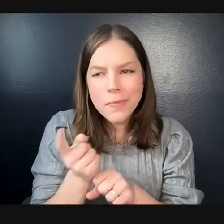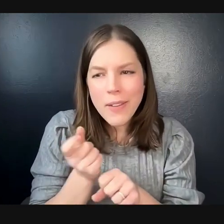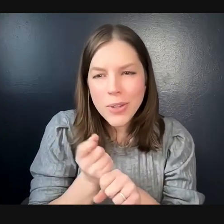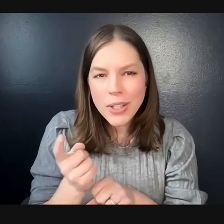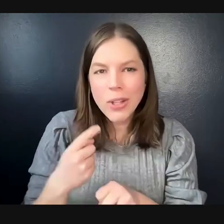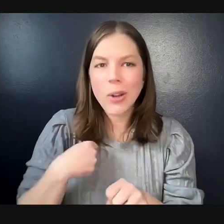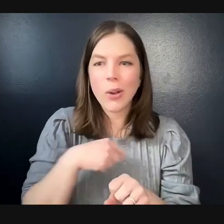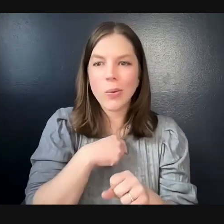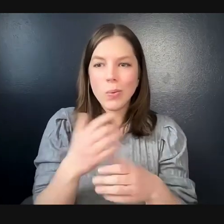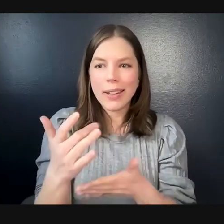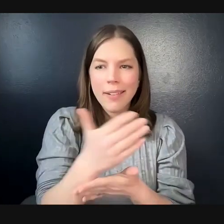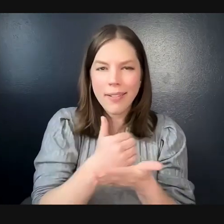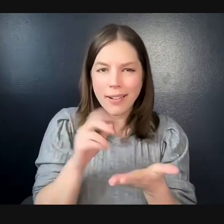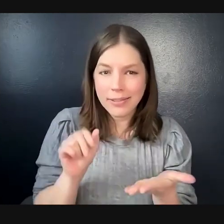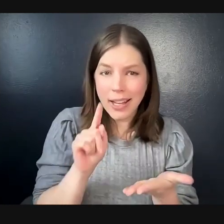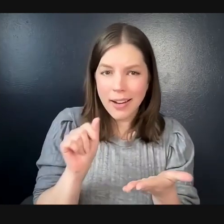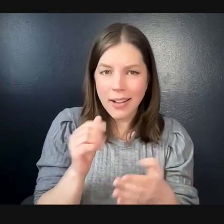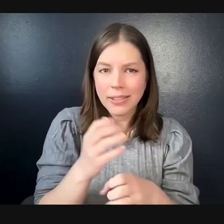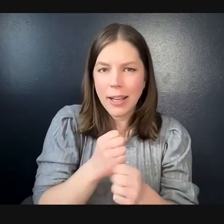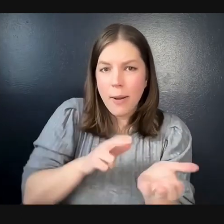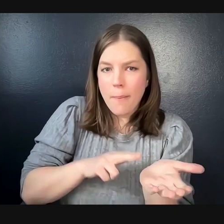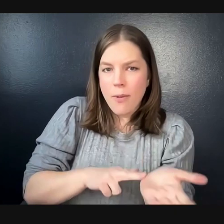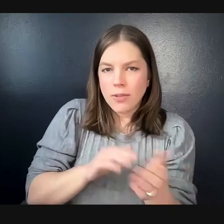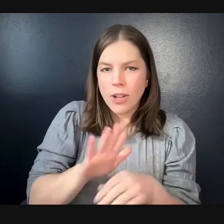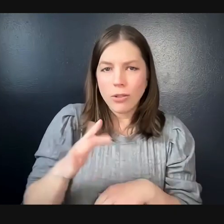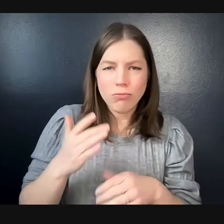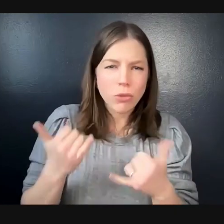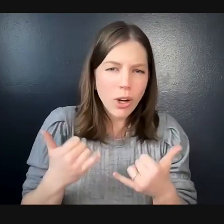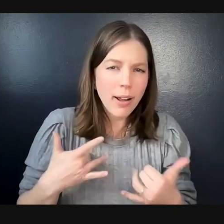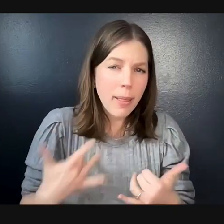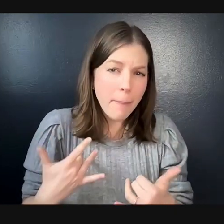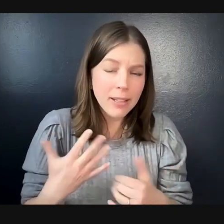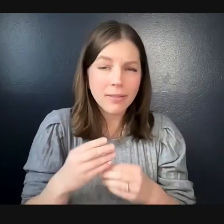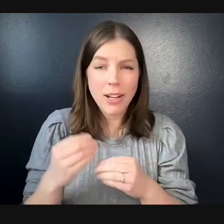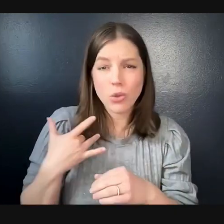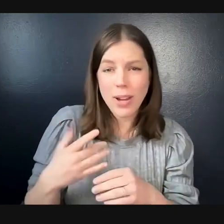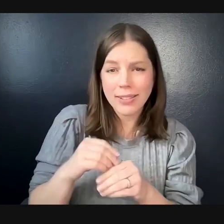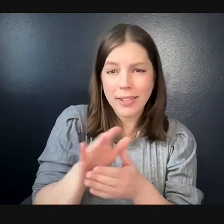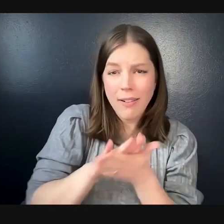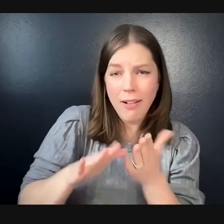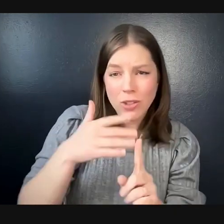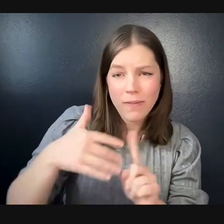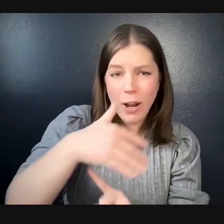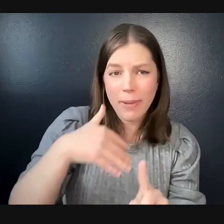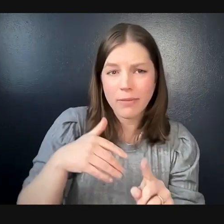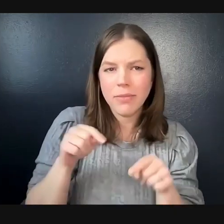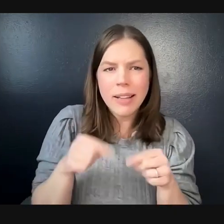Every year, we collect data to get a pulse on the current climate and trends in the college environment.